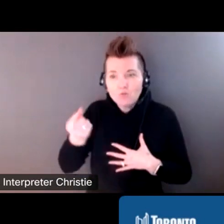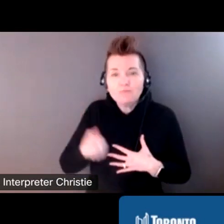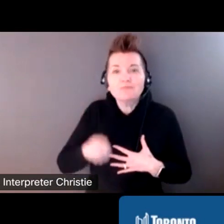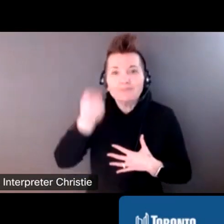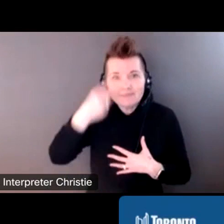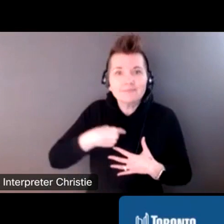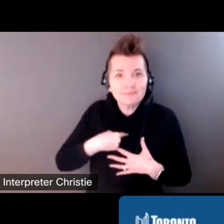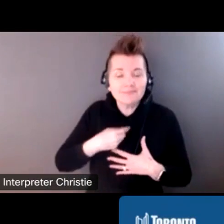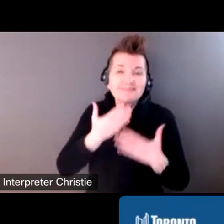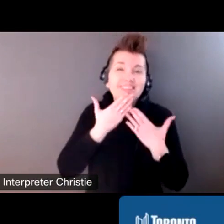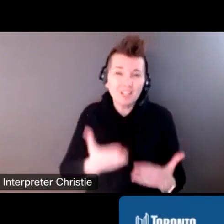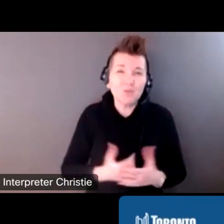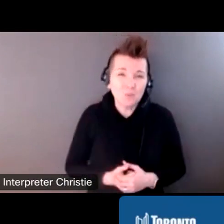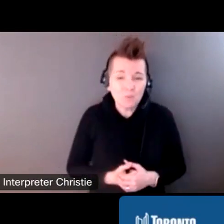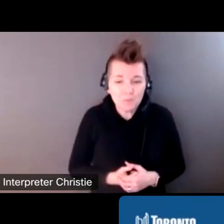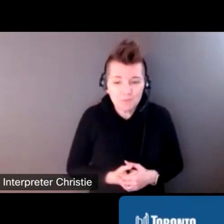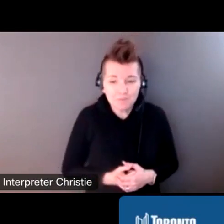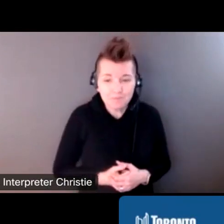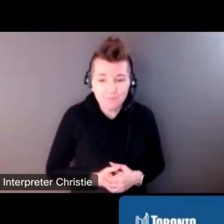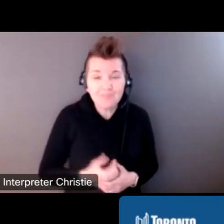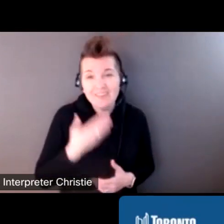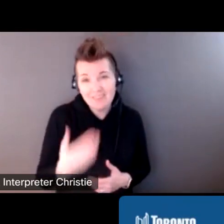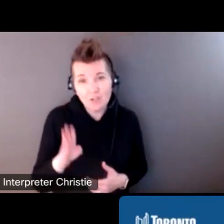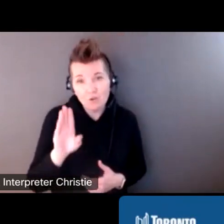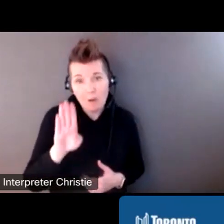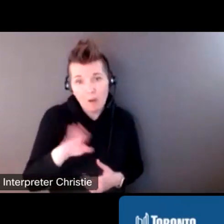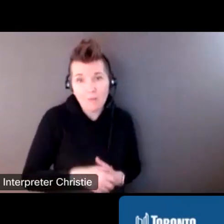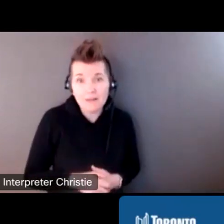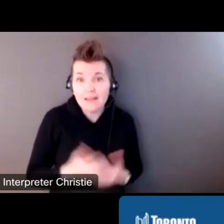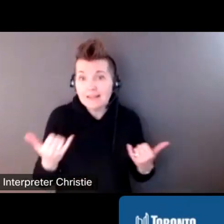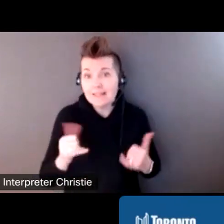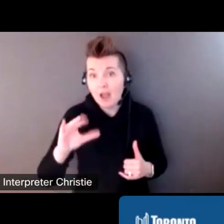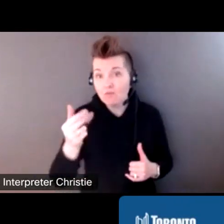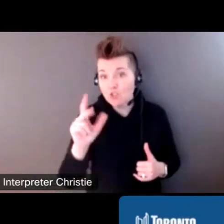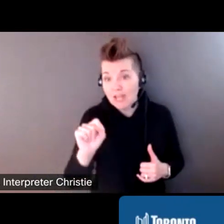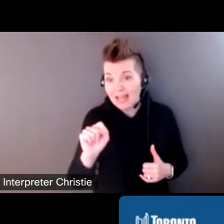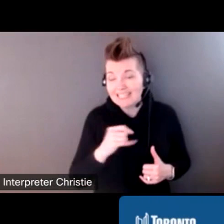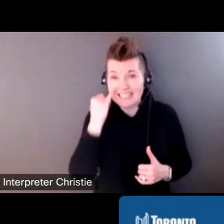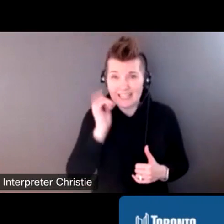Thank you, Bob. I will go to a question in the chat box, and I apologize if I'm enunciating this wrong.